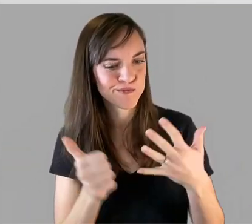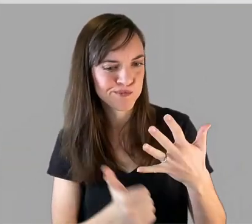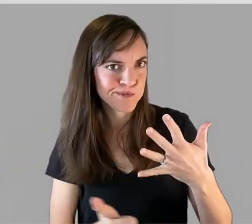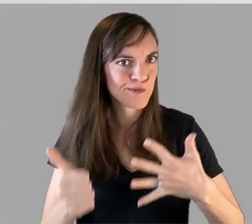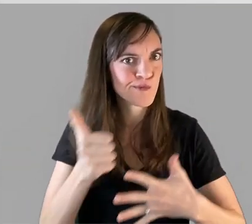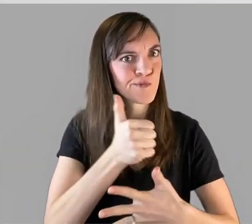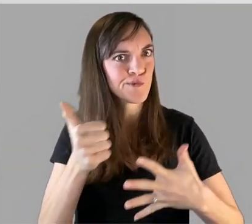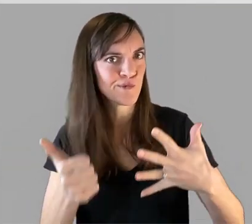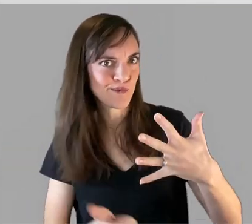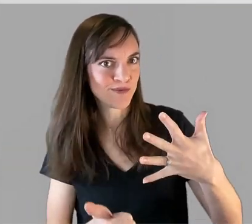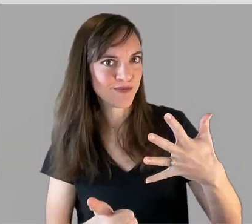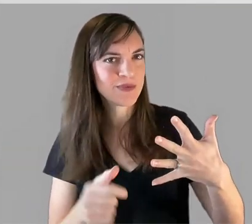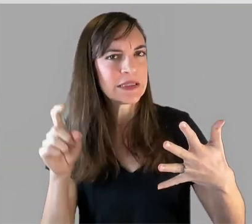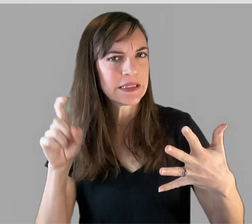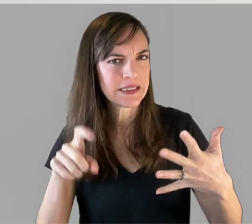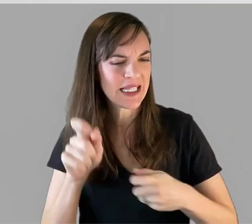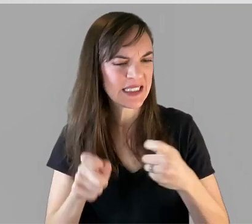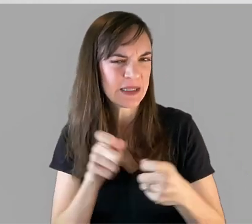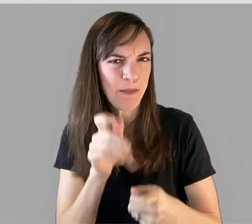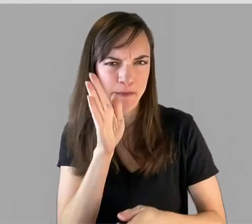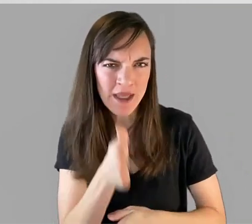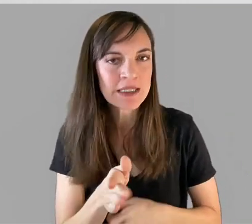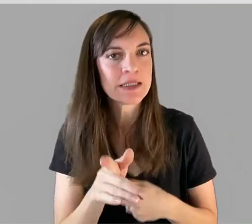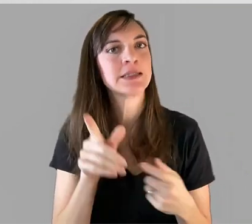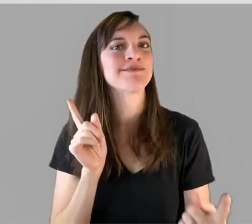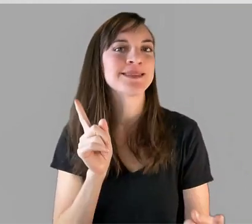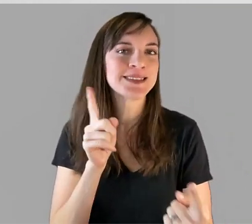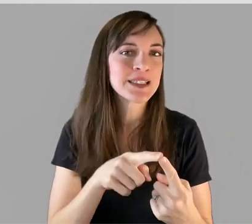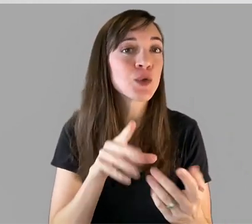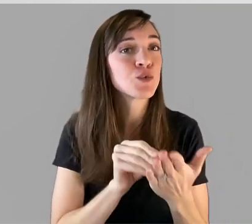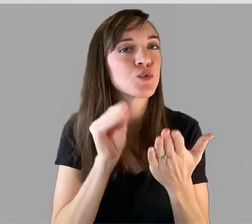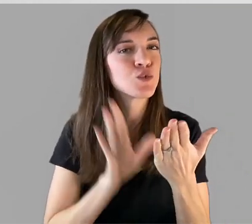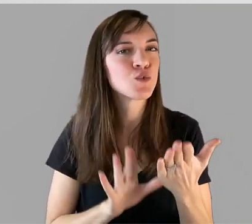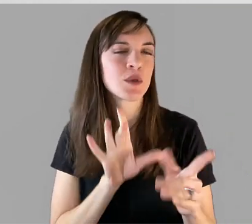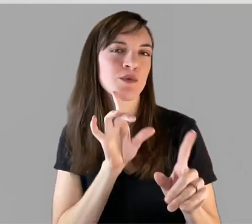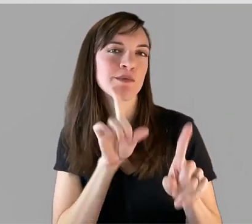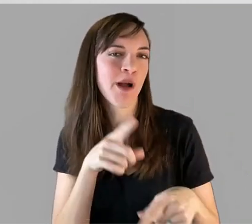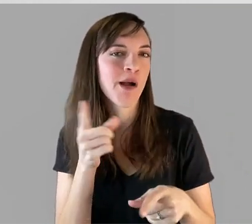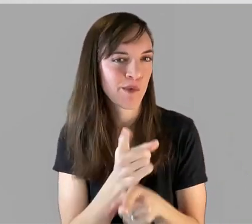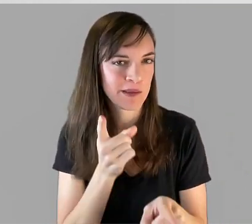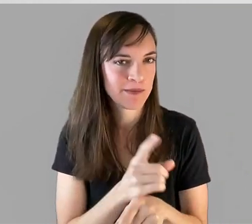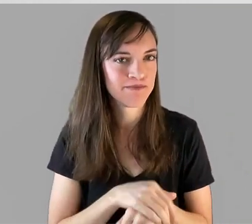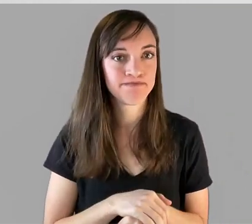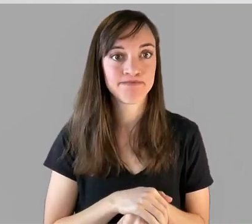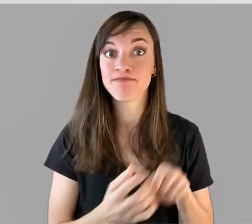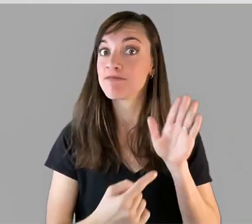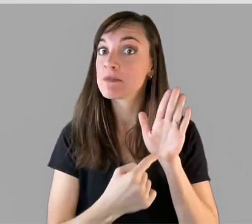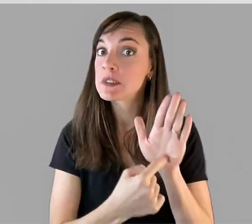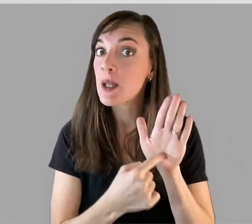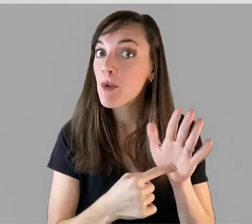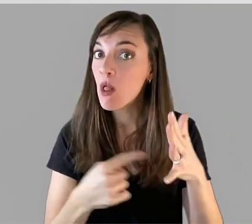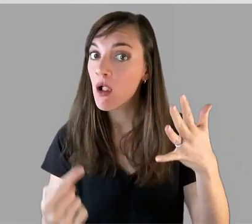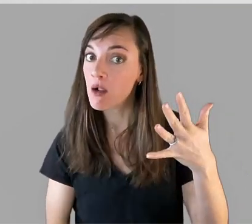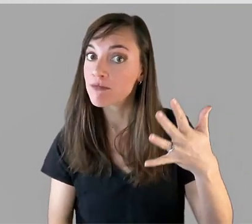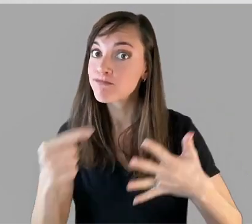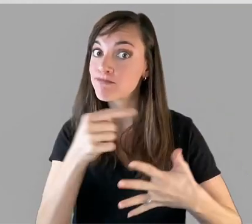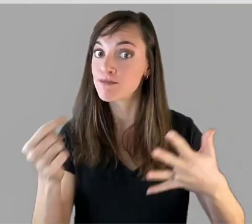of the task until the student makes the targeted response. An example of a hierarchy of prompts from least to most